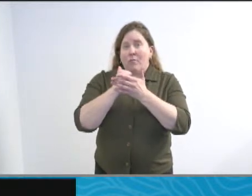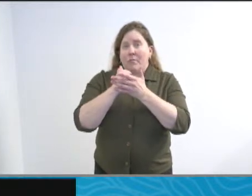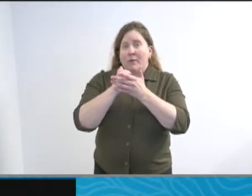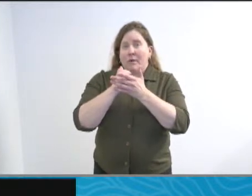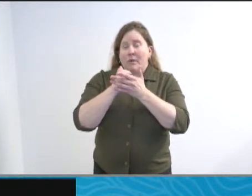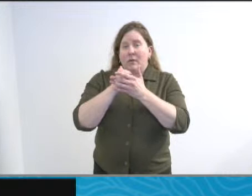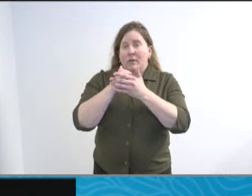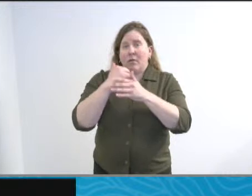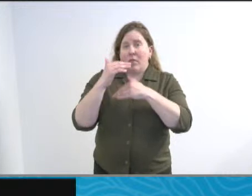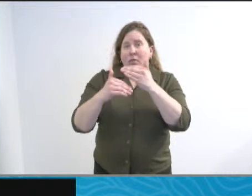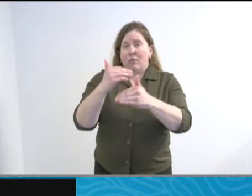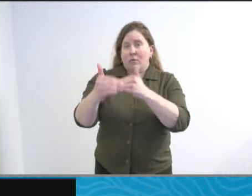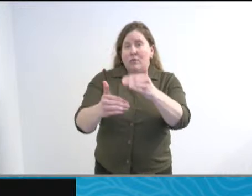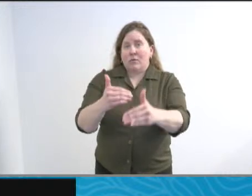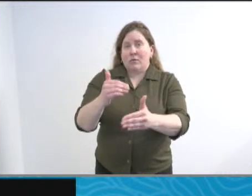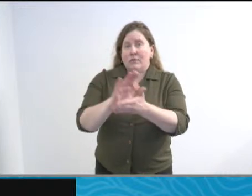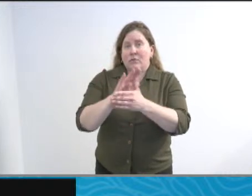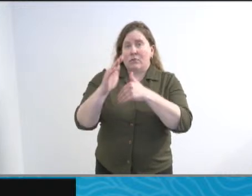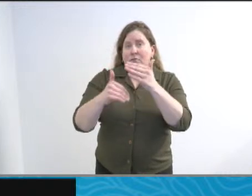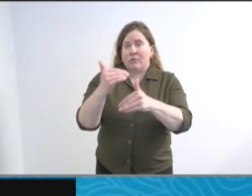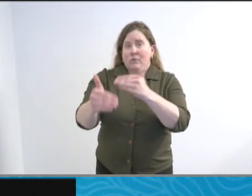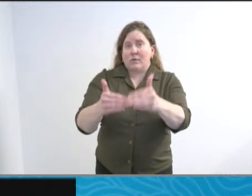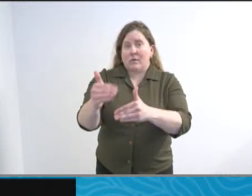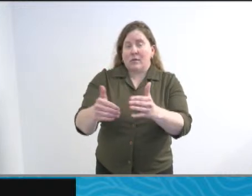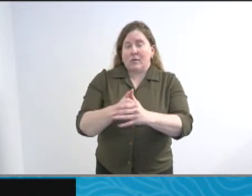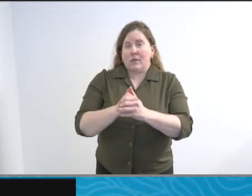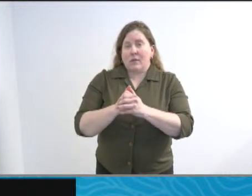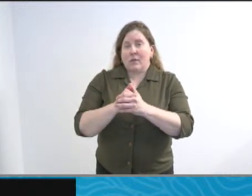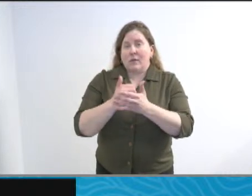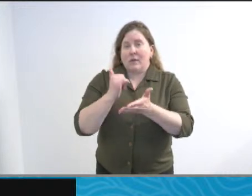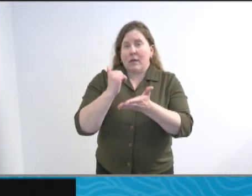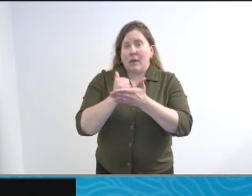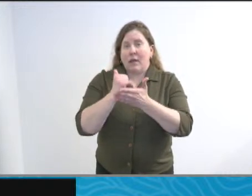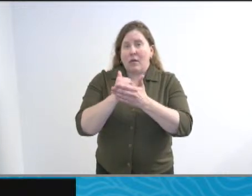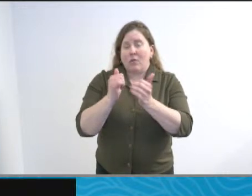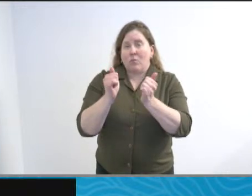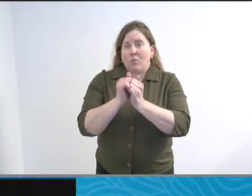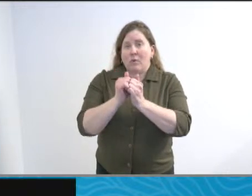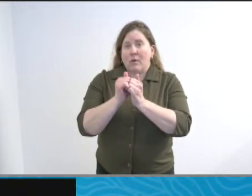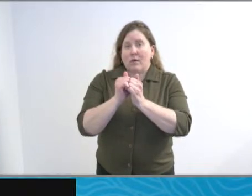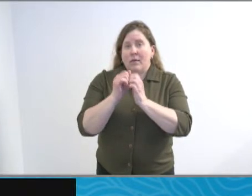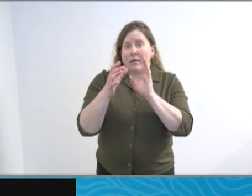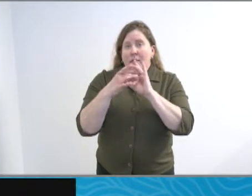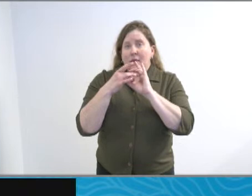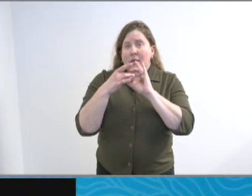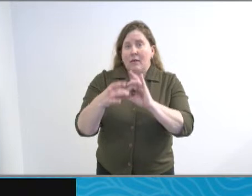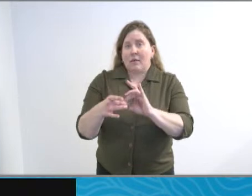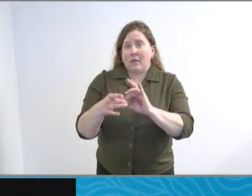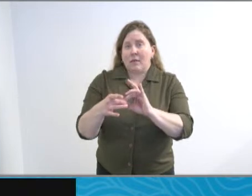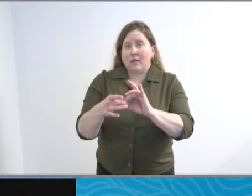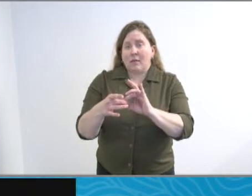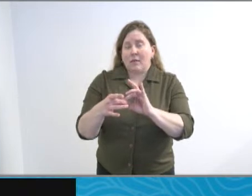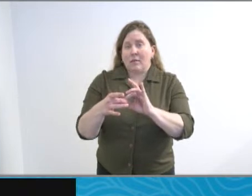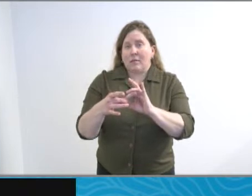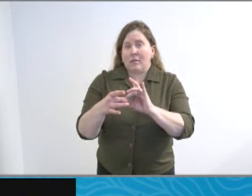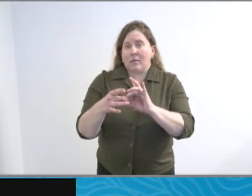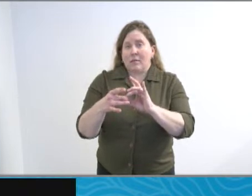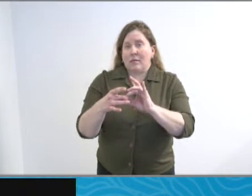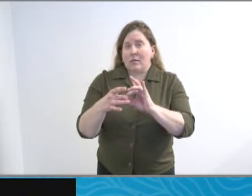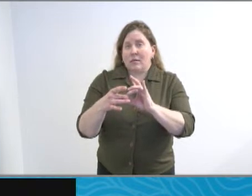This also helps with compliance as just a more effective and efficient way of getting the paperwork all centralized.